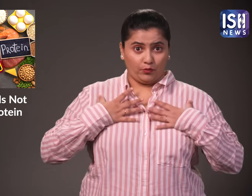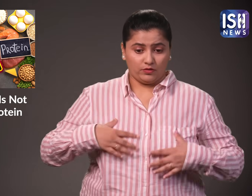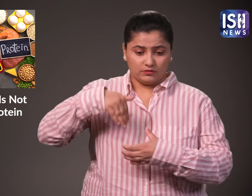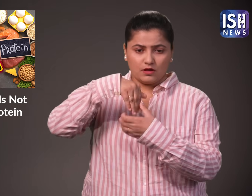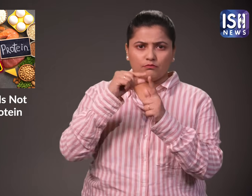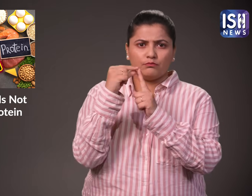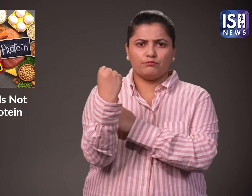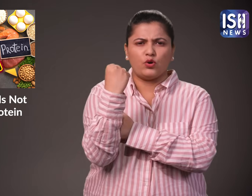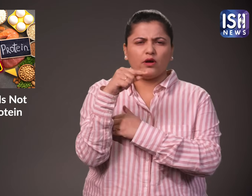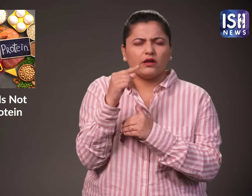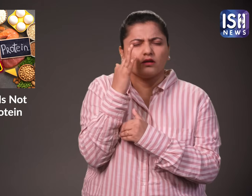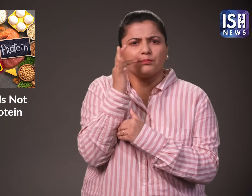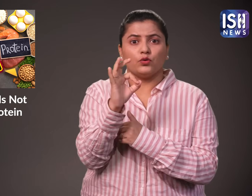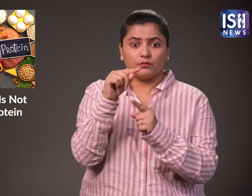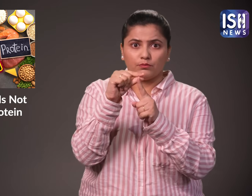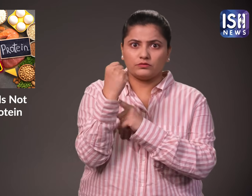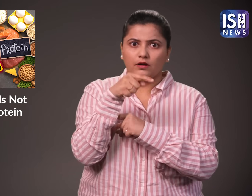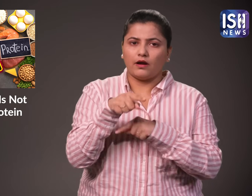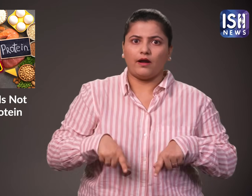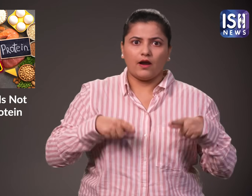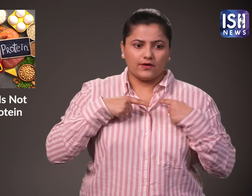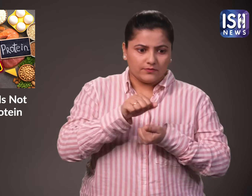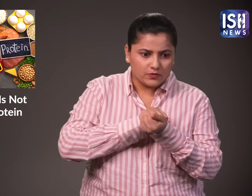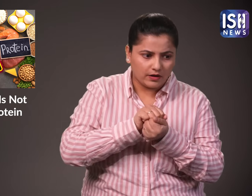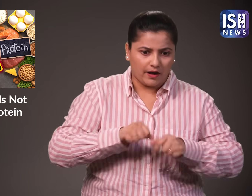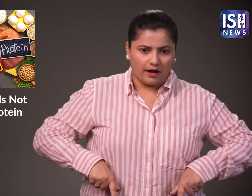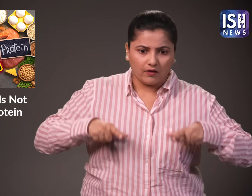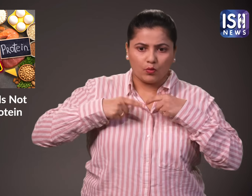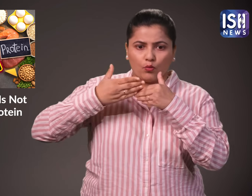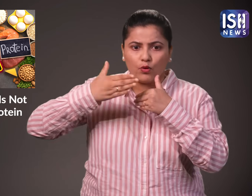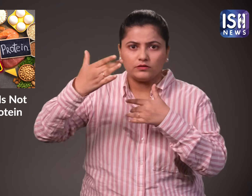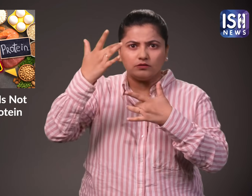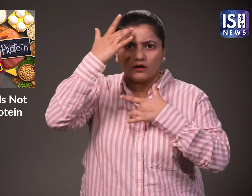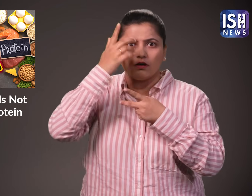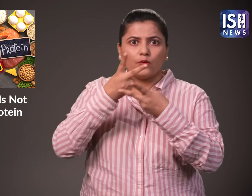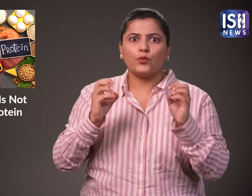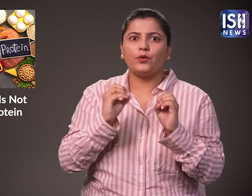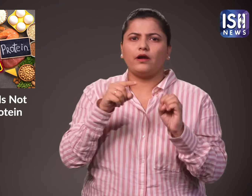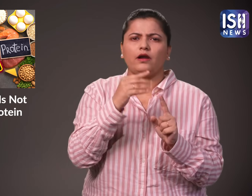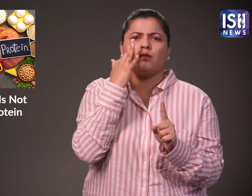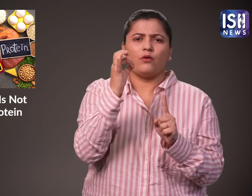Protein is very important for our body. Proteins aids in digestion and help prevent illnesses in the long run.